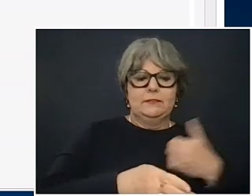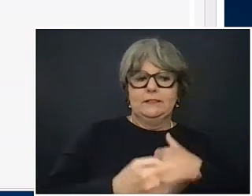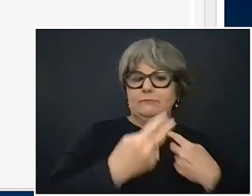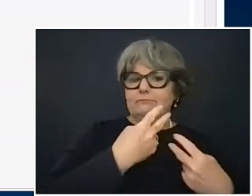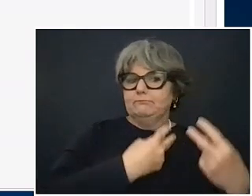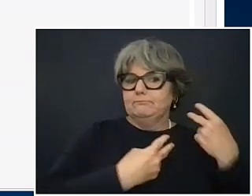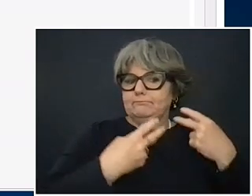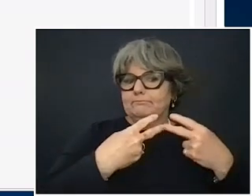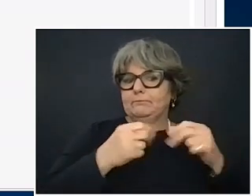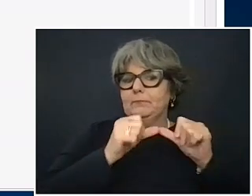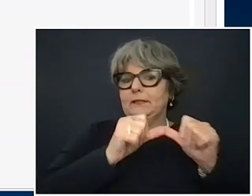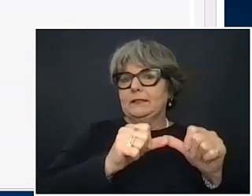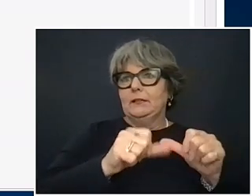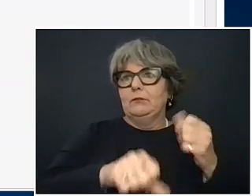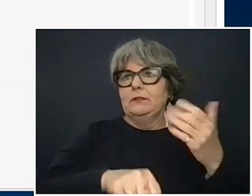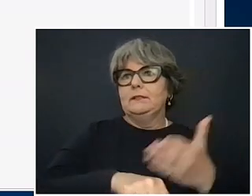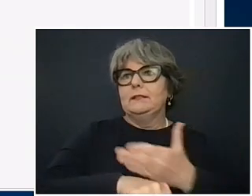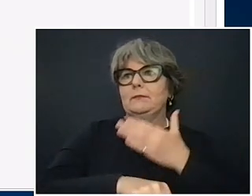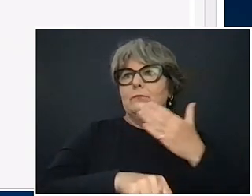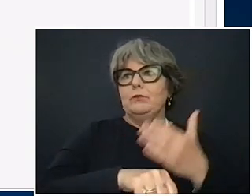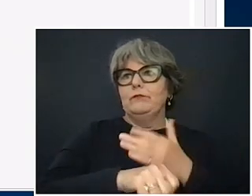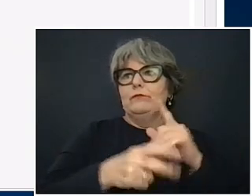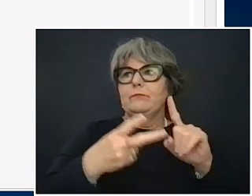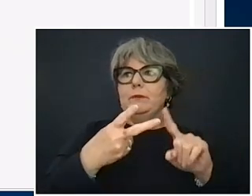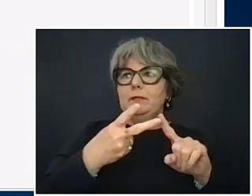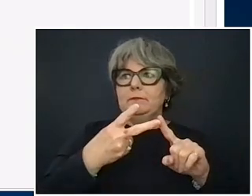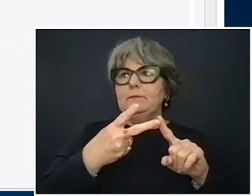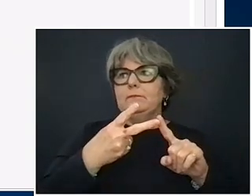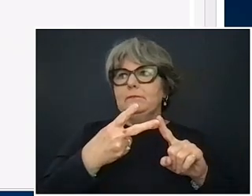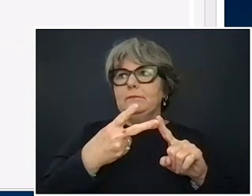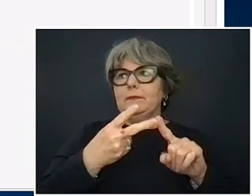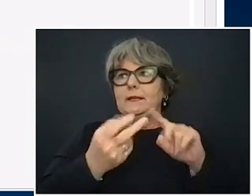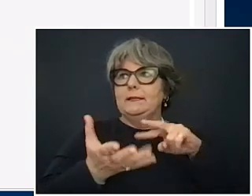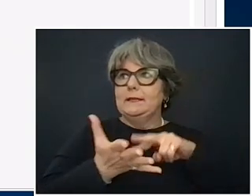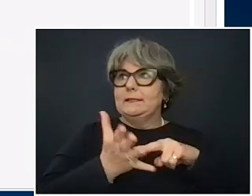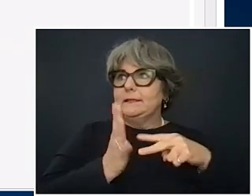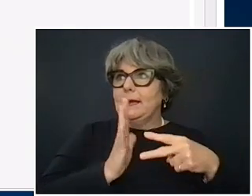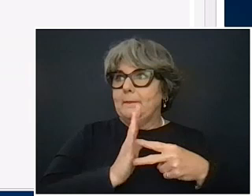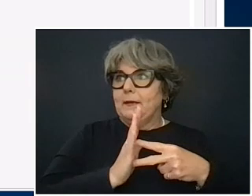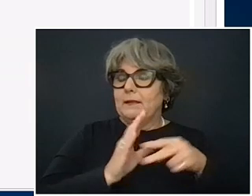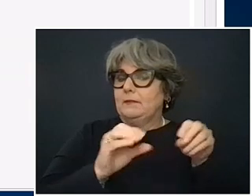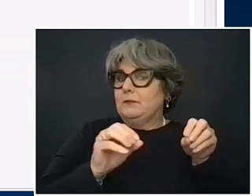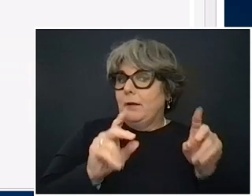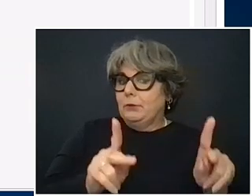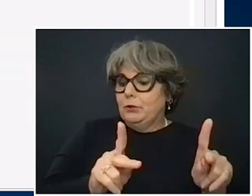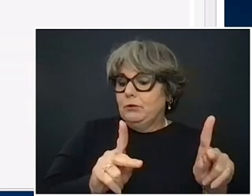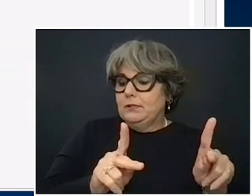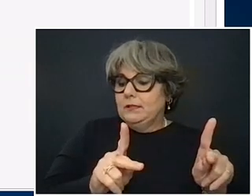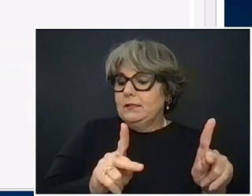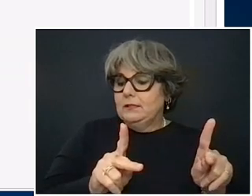improvement involved, as well. Doesn't mean there aren't opportunities for us to have important conversations